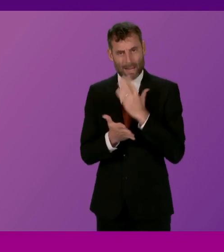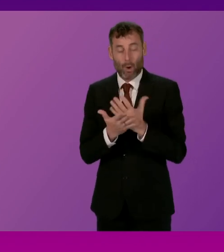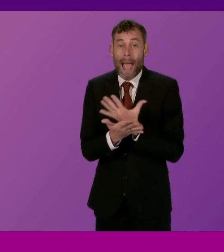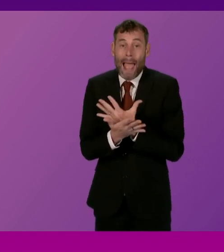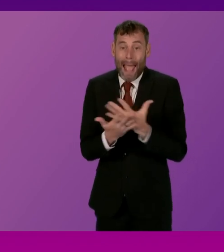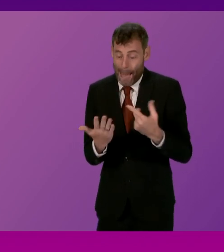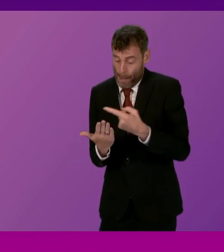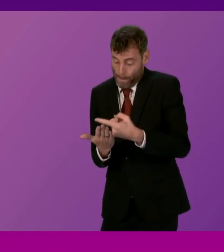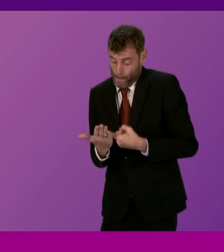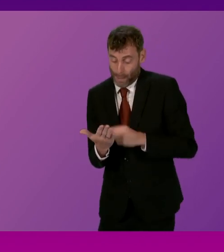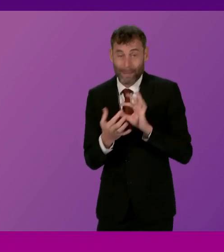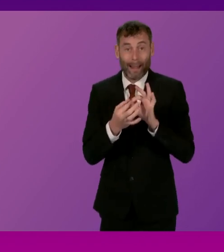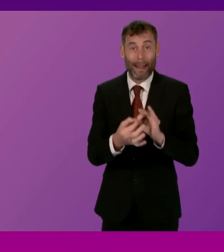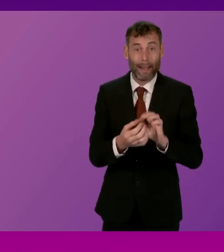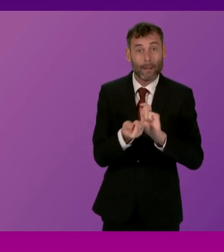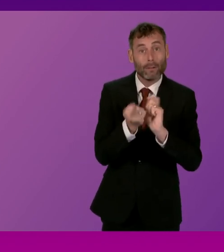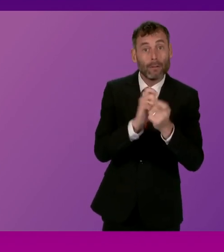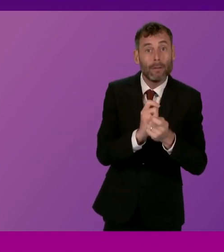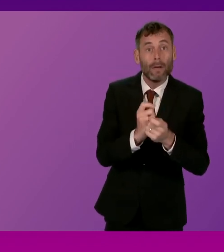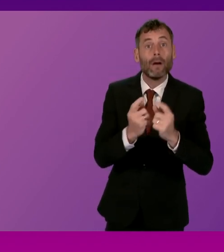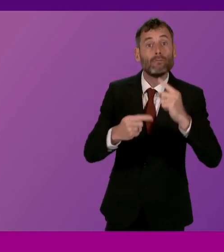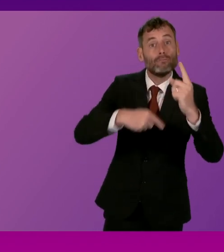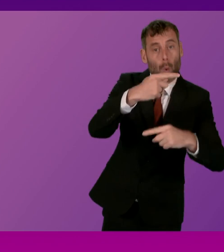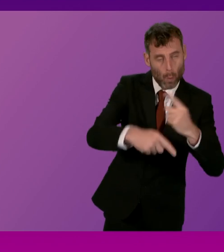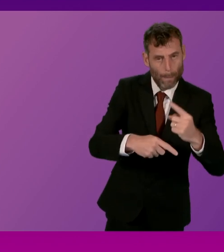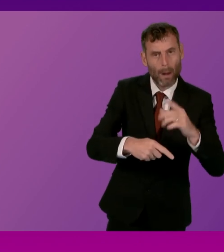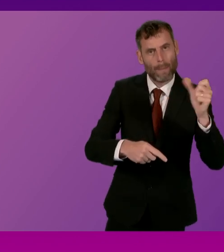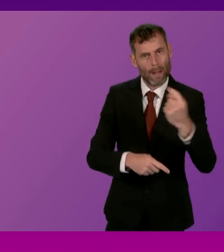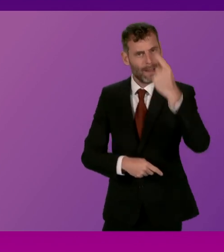£1.8 billion investment in heat transition and the expansion of free bus travel, and